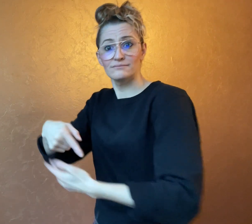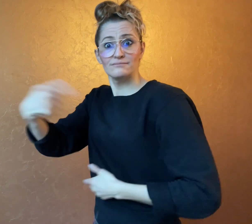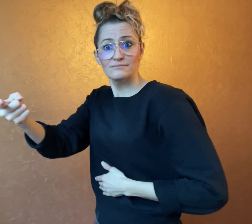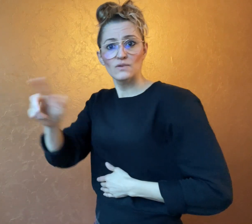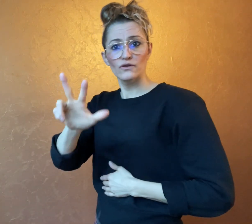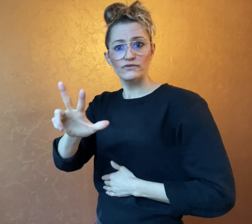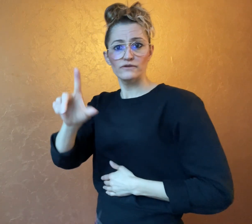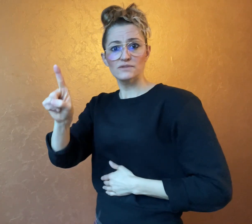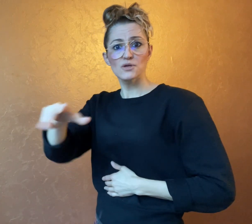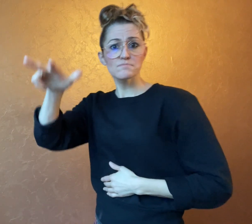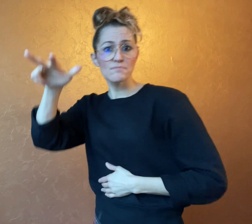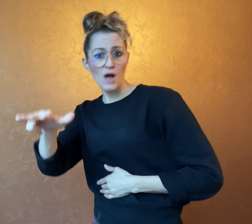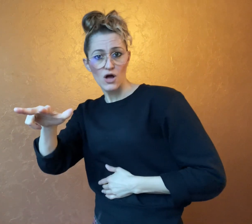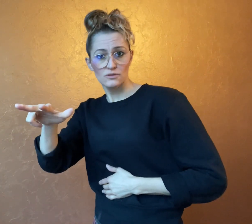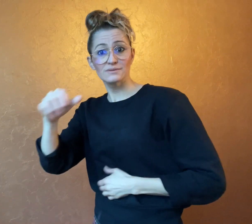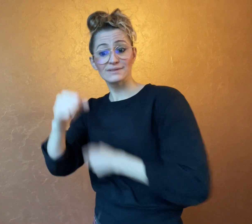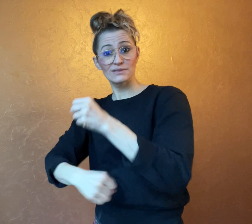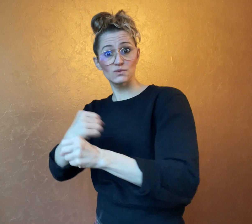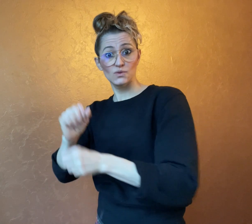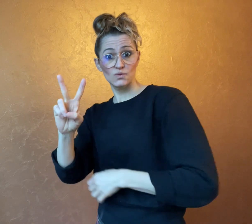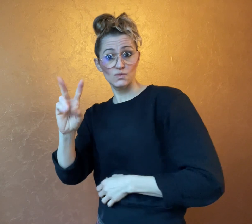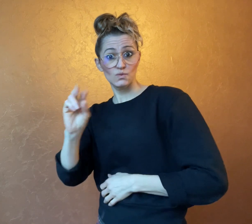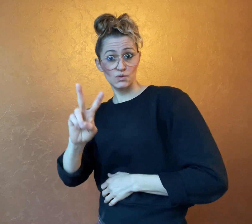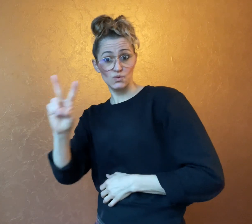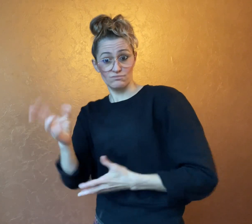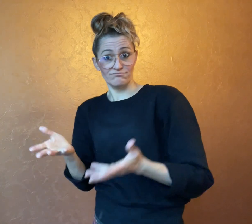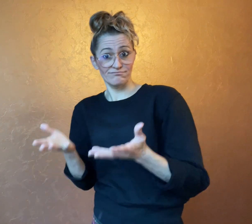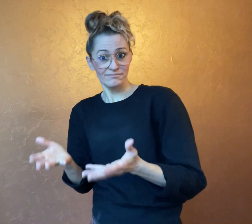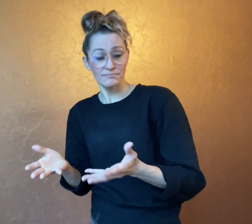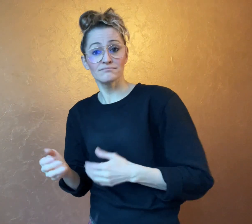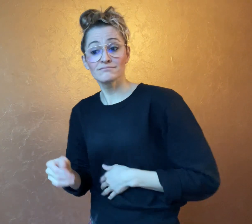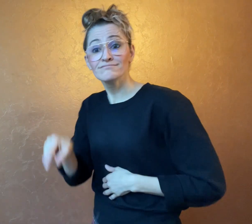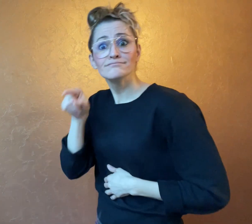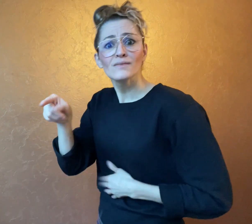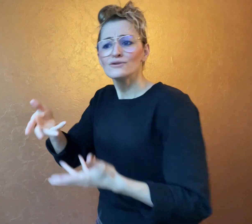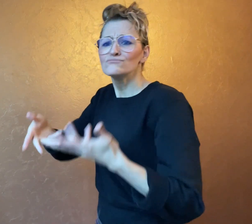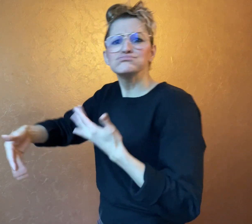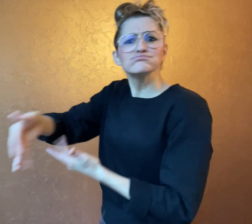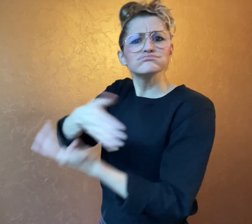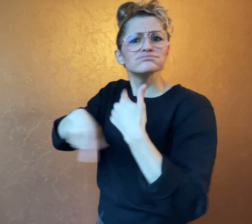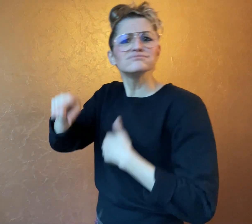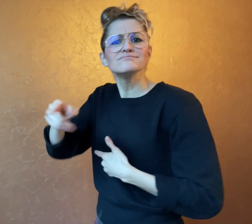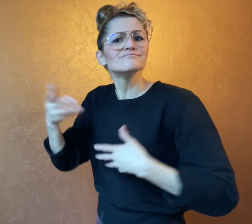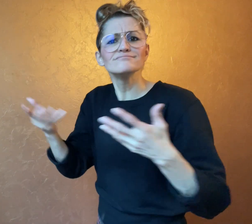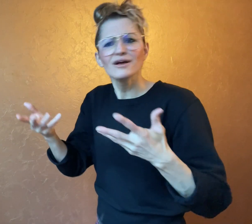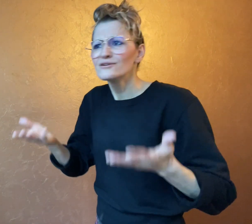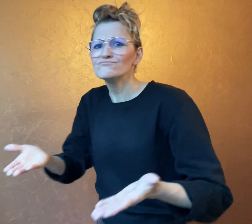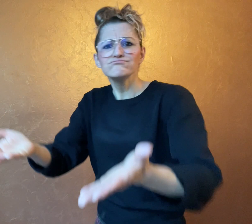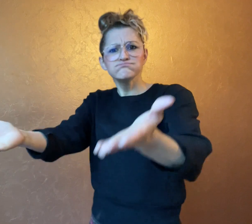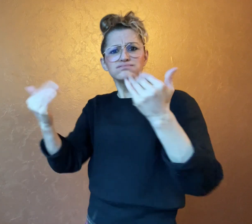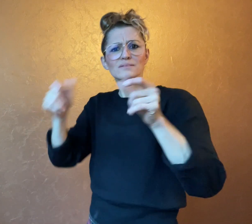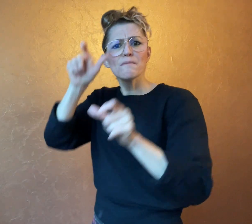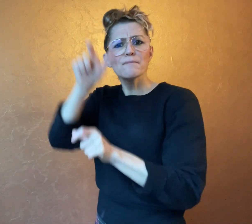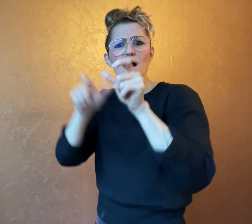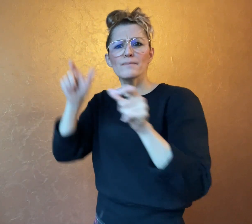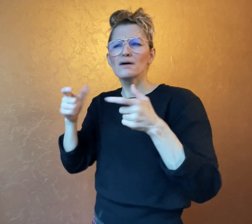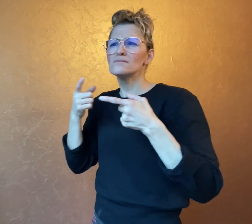and continues until March 31, 2022. This event allows